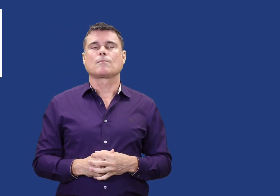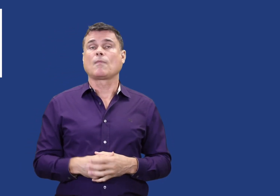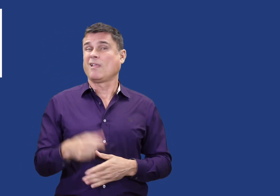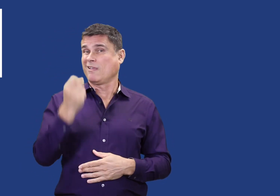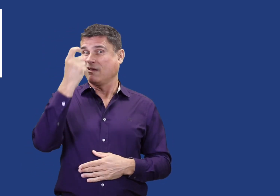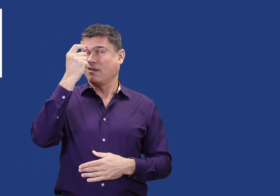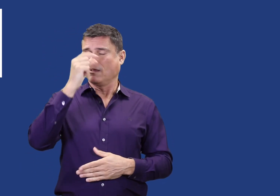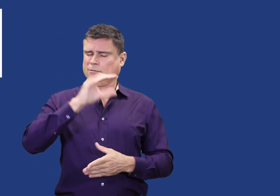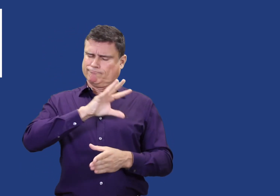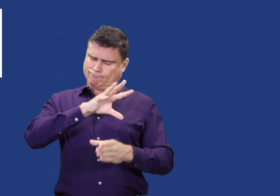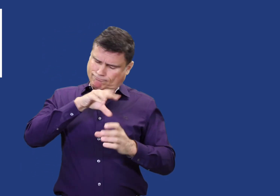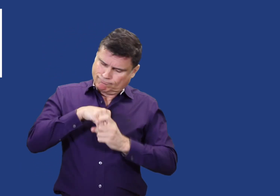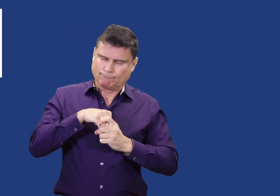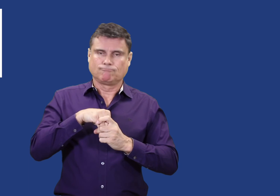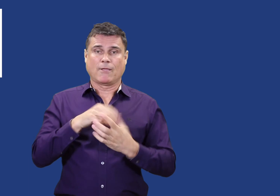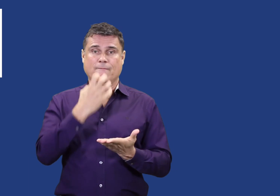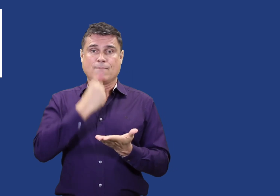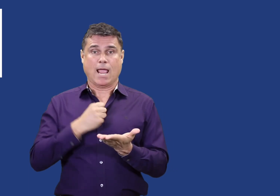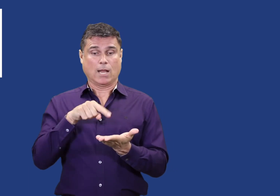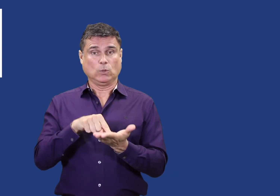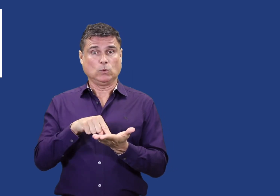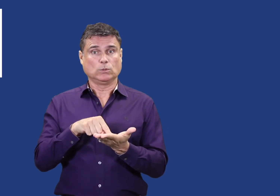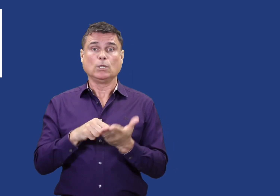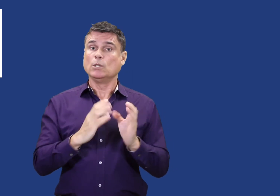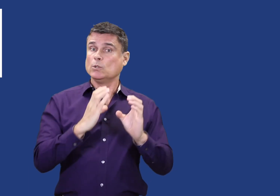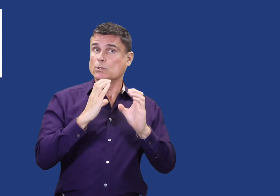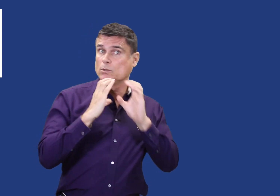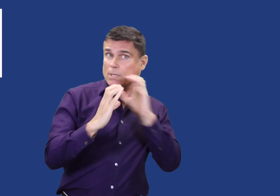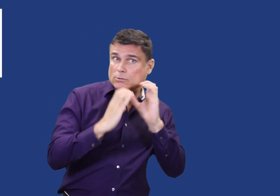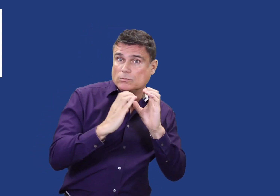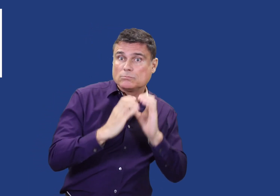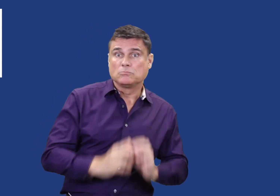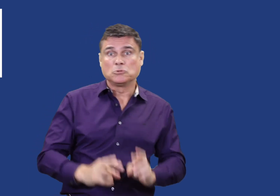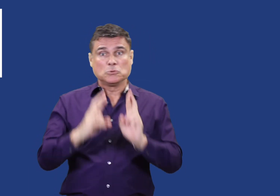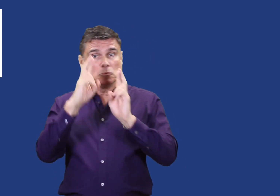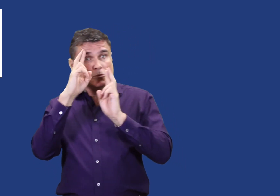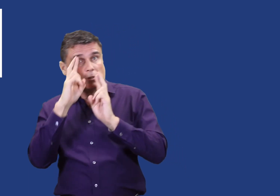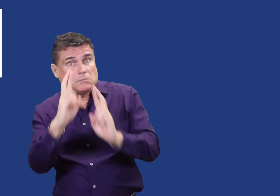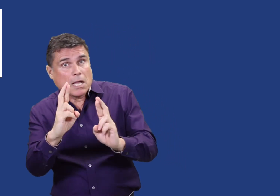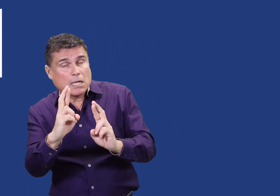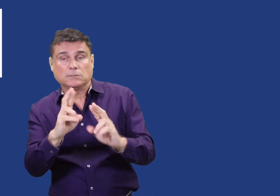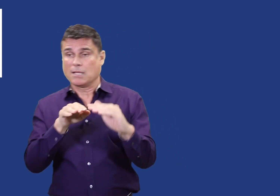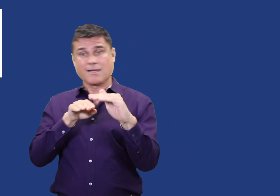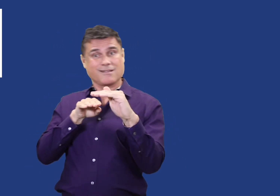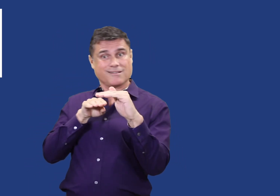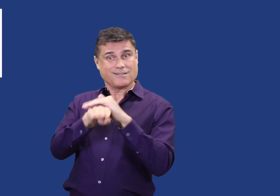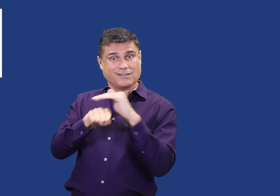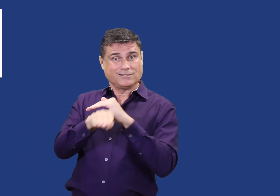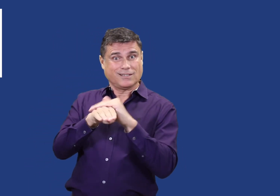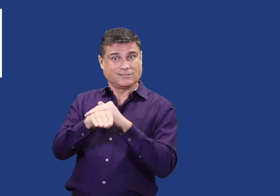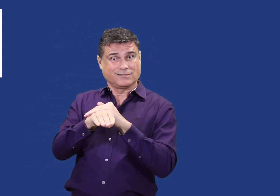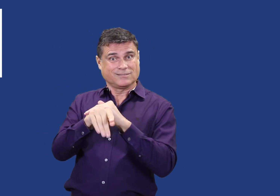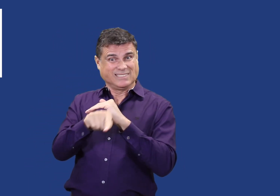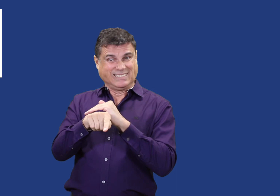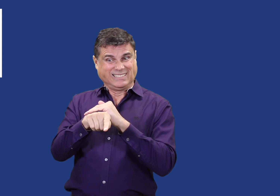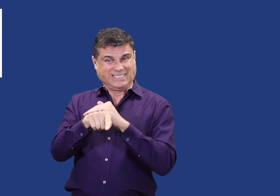COMMUNICATION, RESPECT AND ACCESS